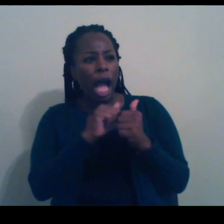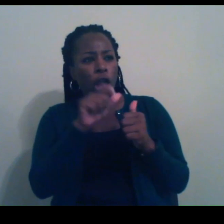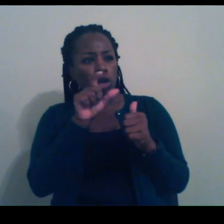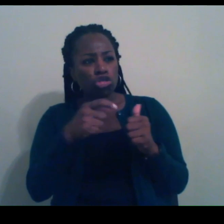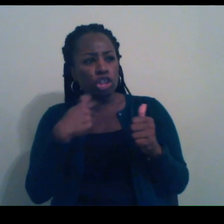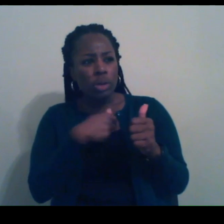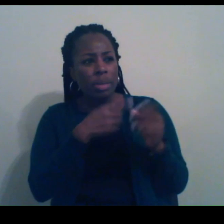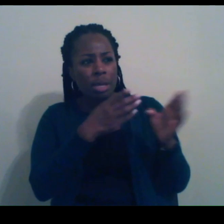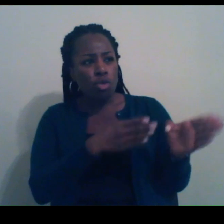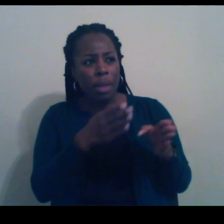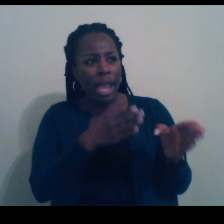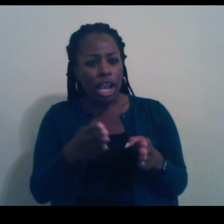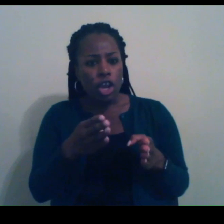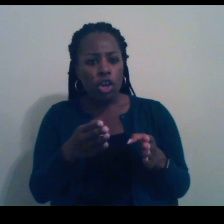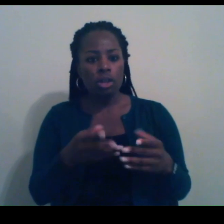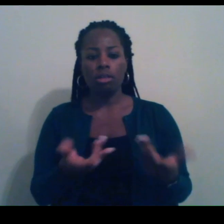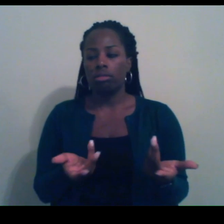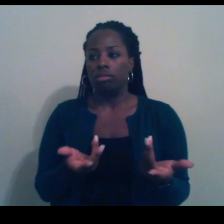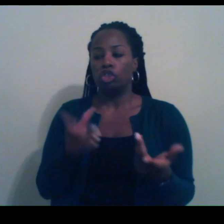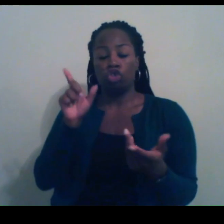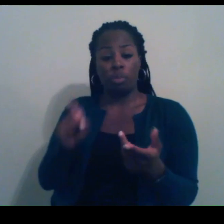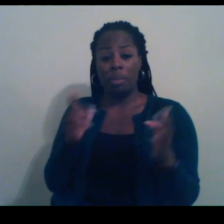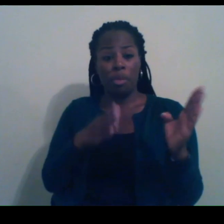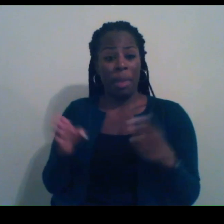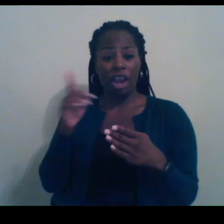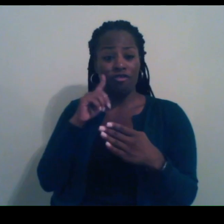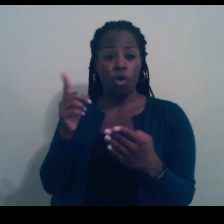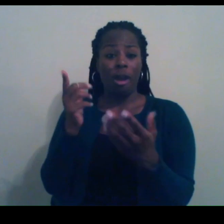prepare whether it's a hurricane and those recommendations haven't changed